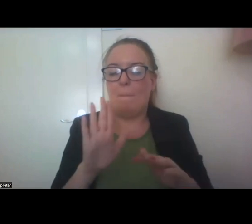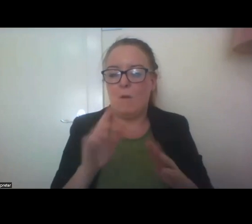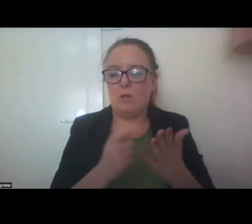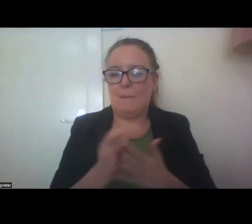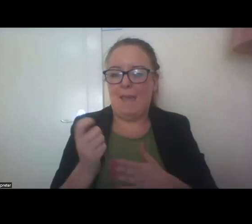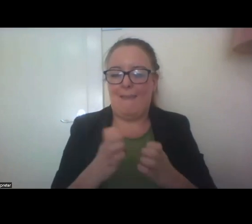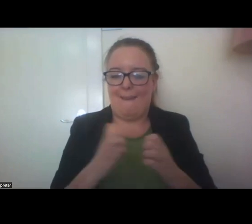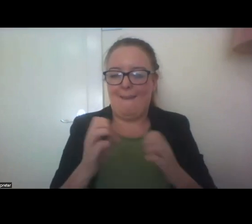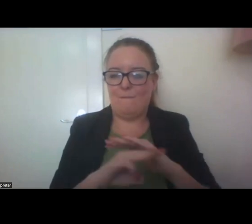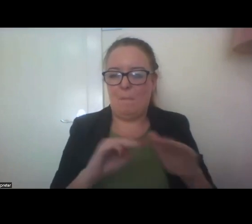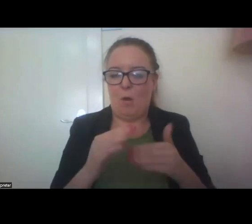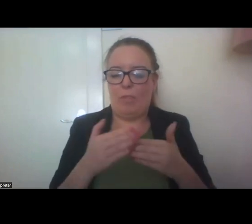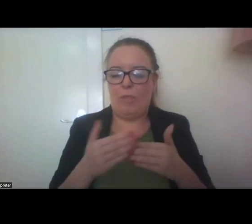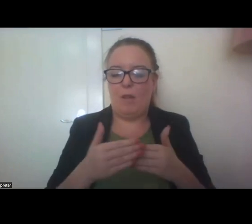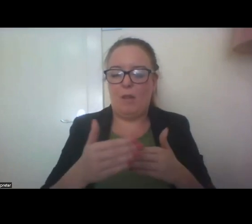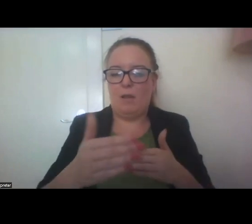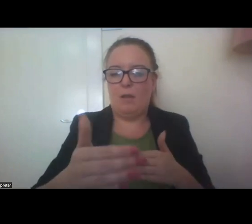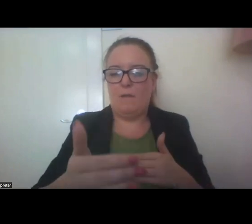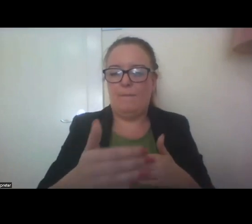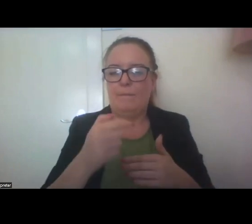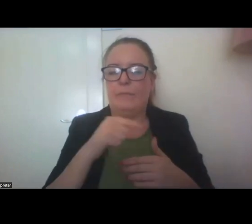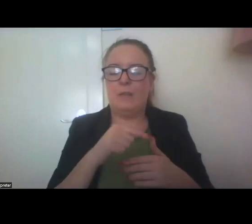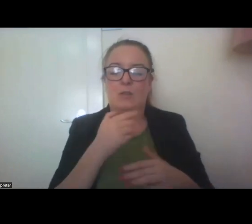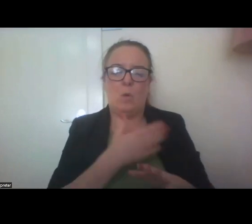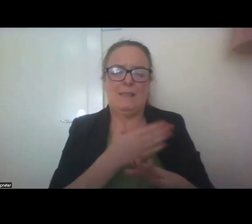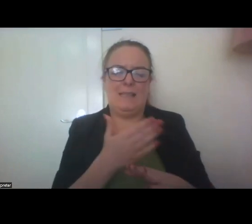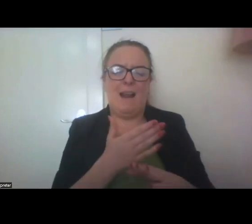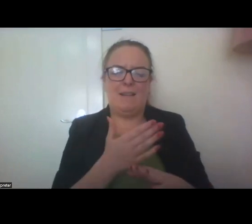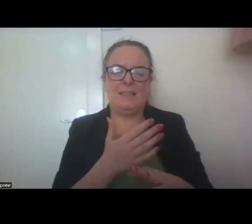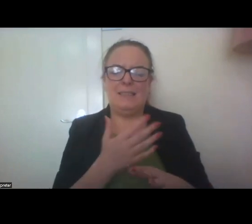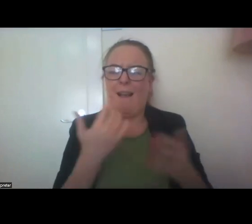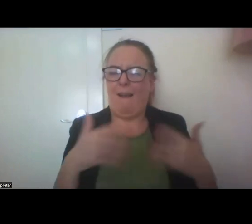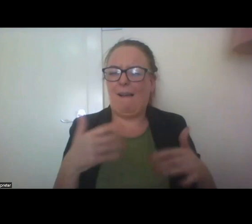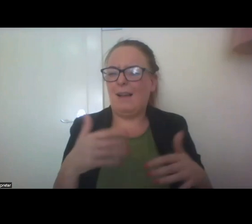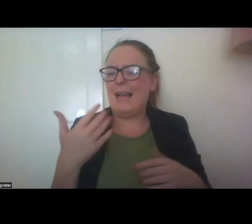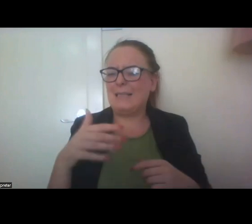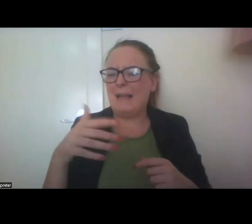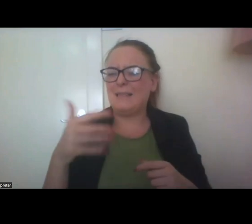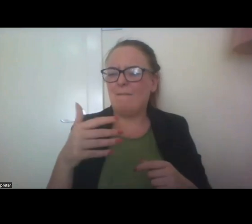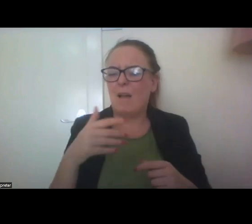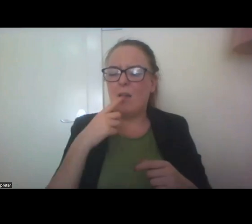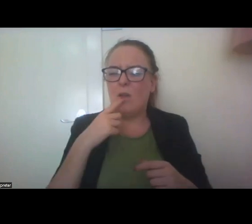So, the initial stage would always be a little bit more costly because that's the implementation, the creation of everything.